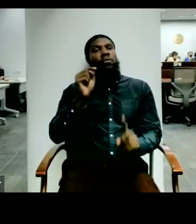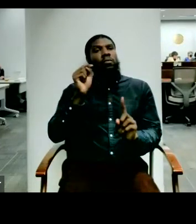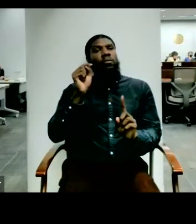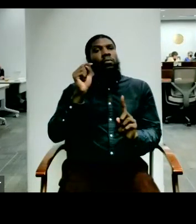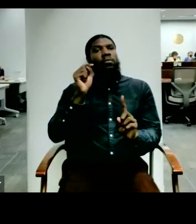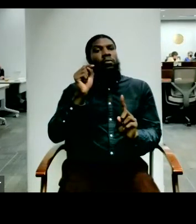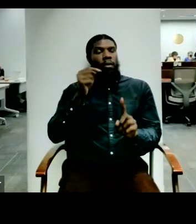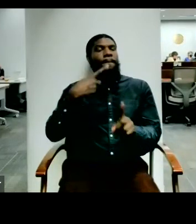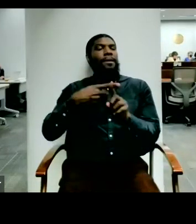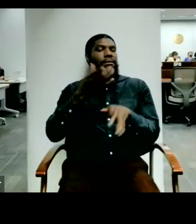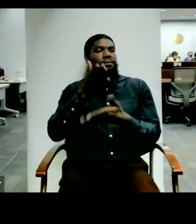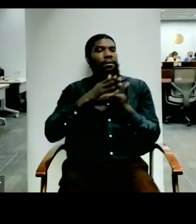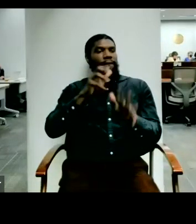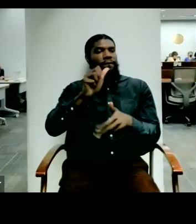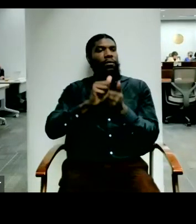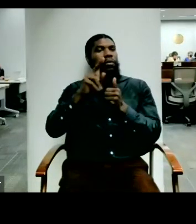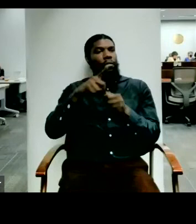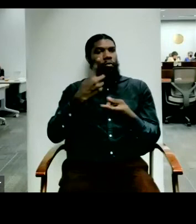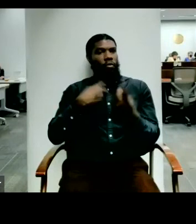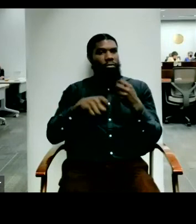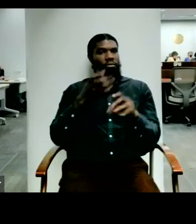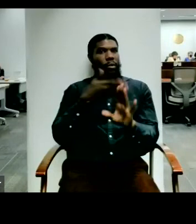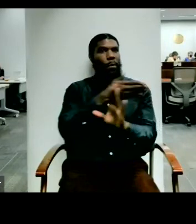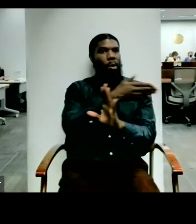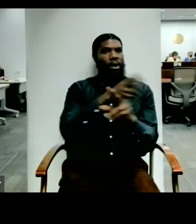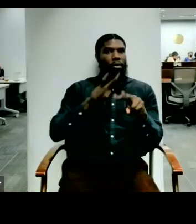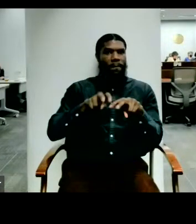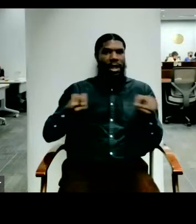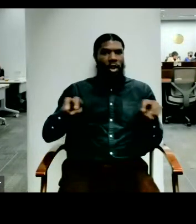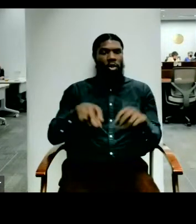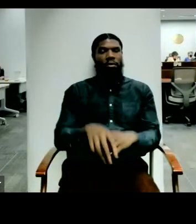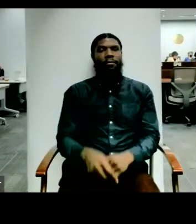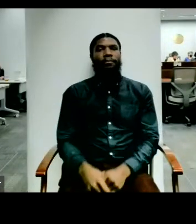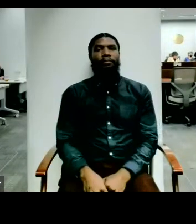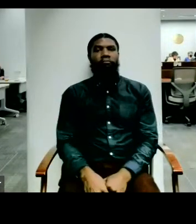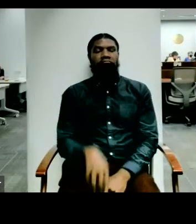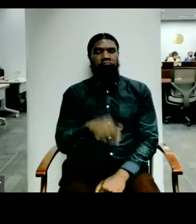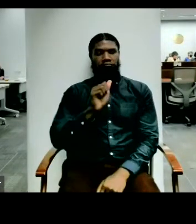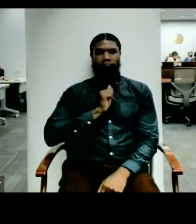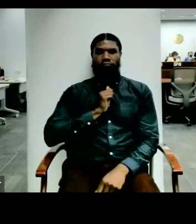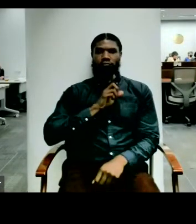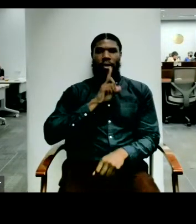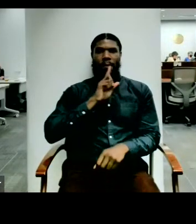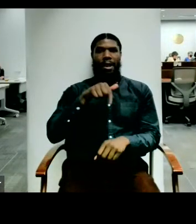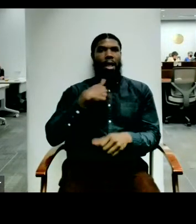some questions I had to the prior panel. I'm a big proponent of skills base hiring,